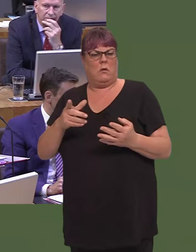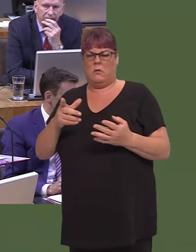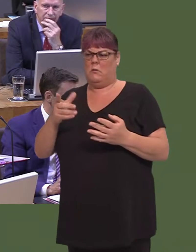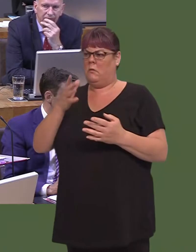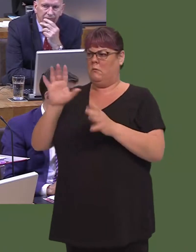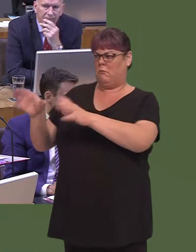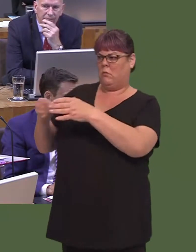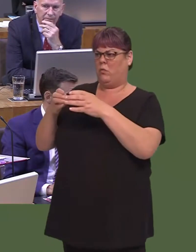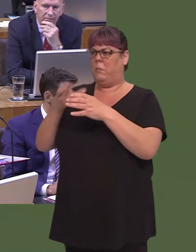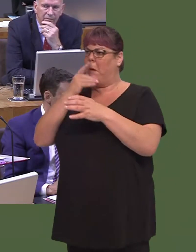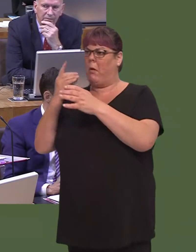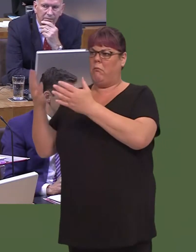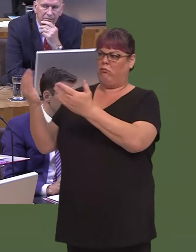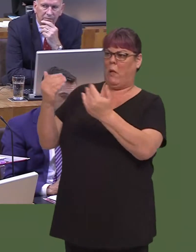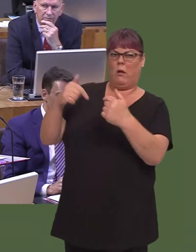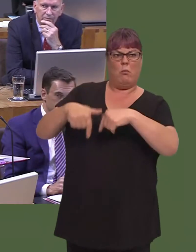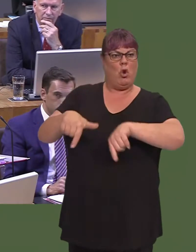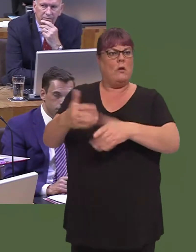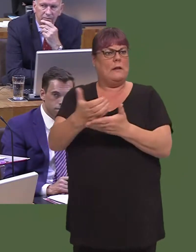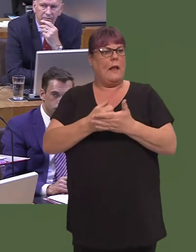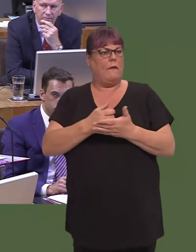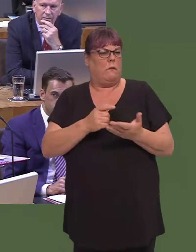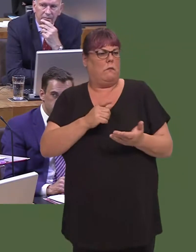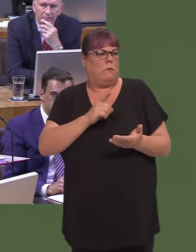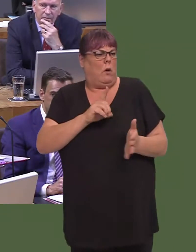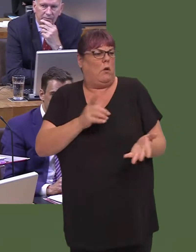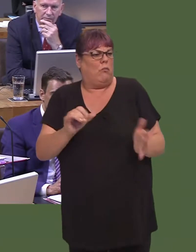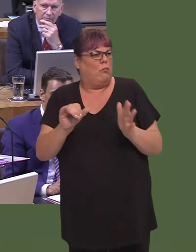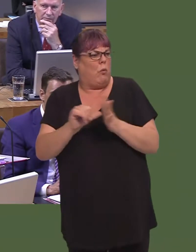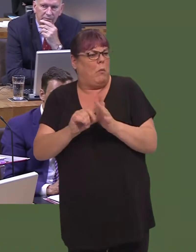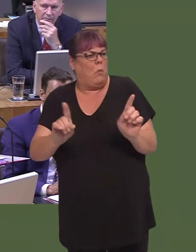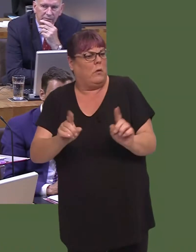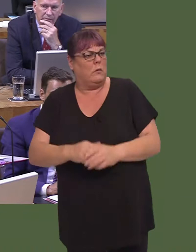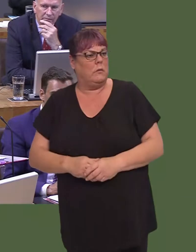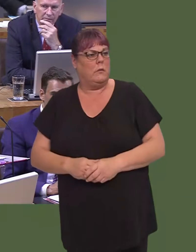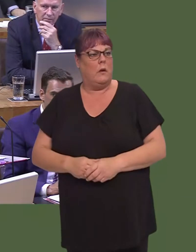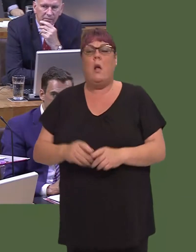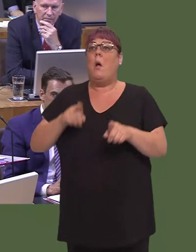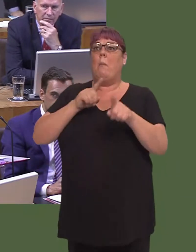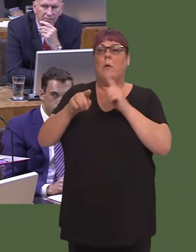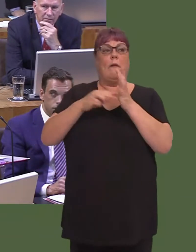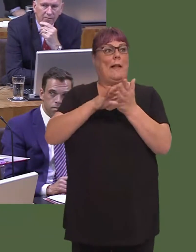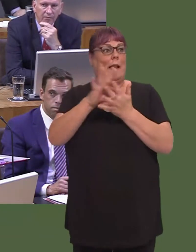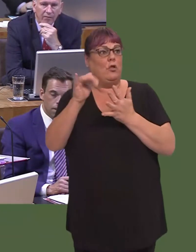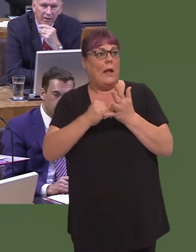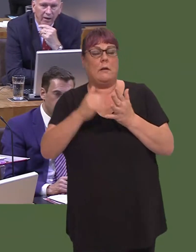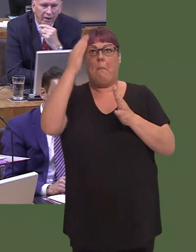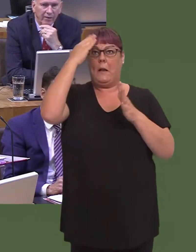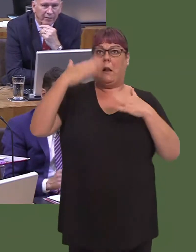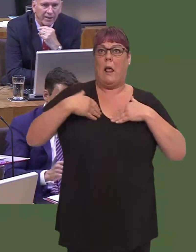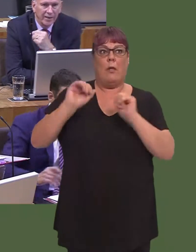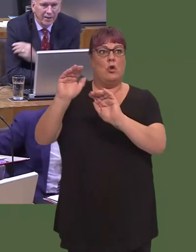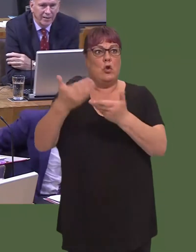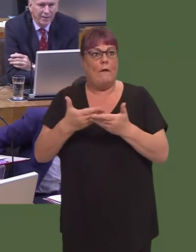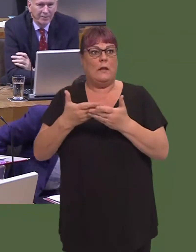Members on the benches to my rightóyour leader asked a question and we need to hear the answer